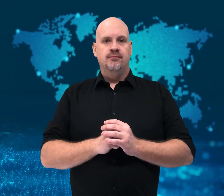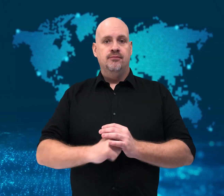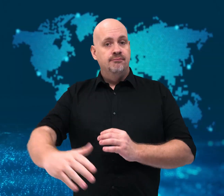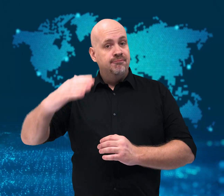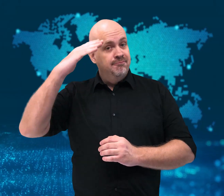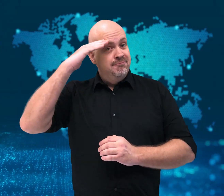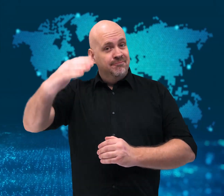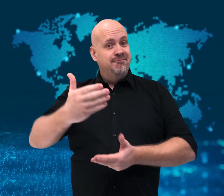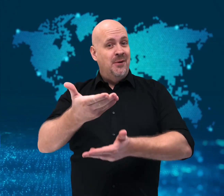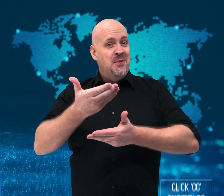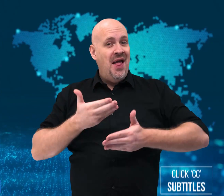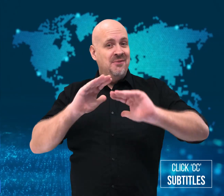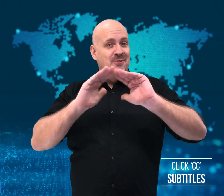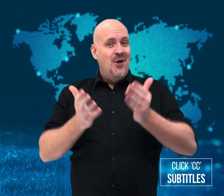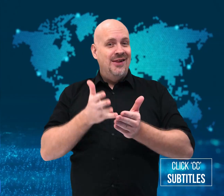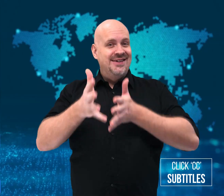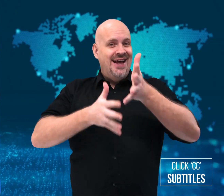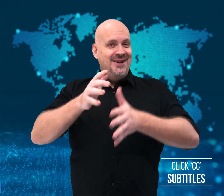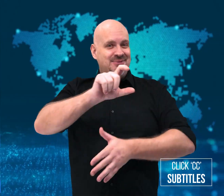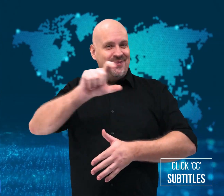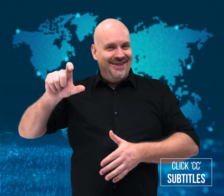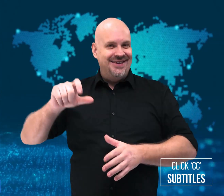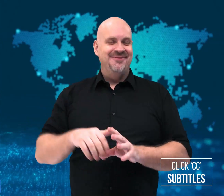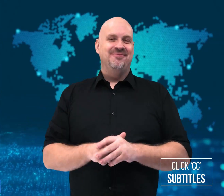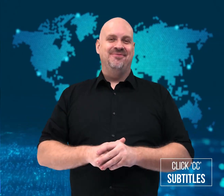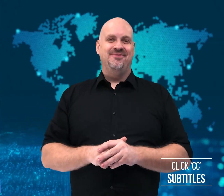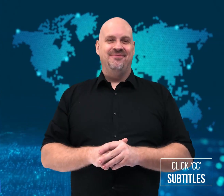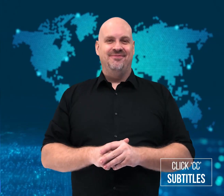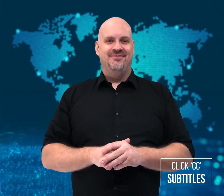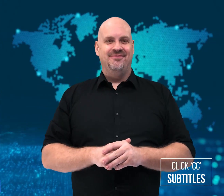Welcome to WorldSign Week!